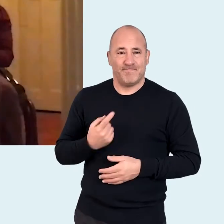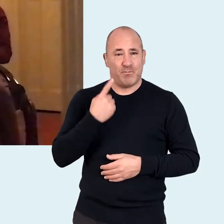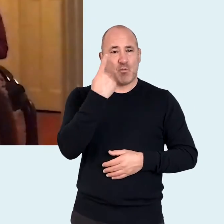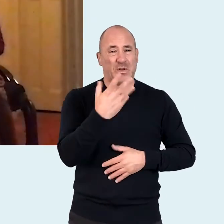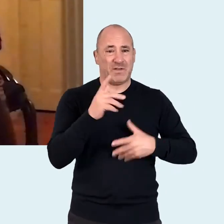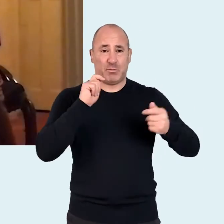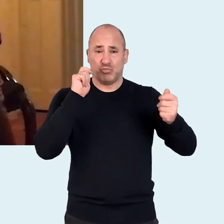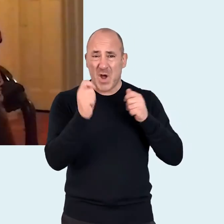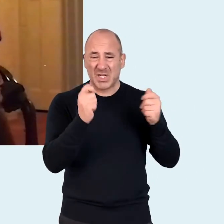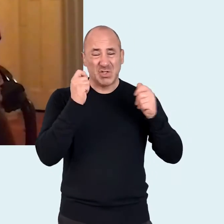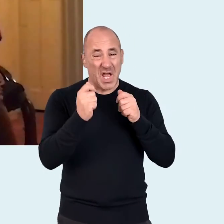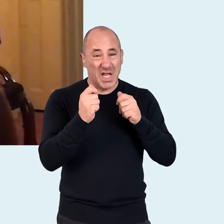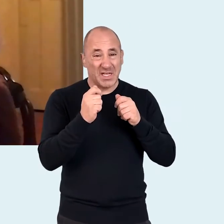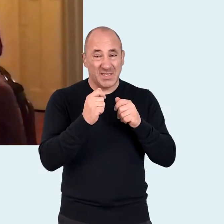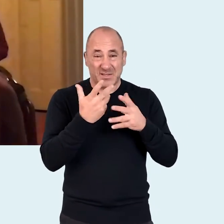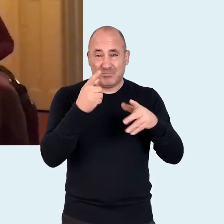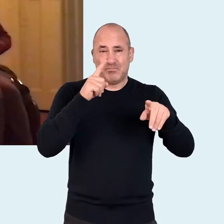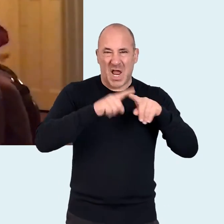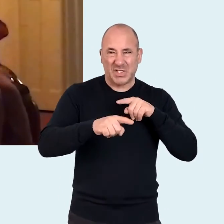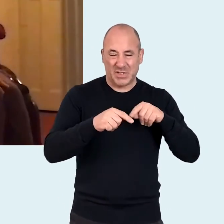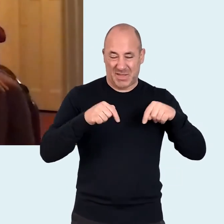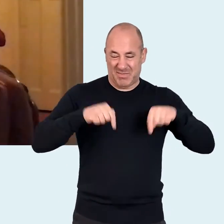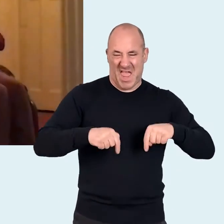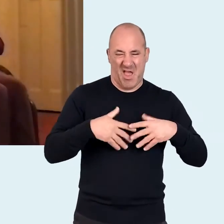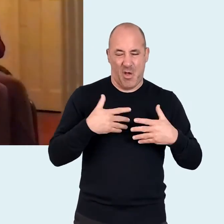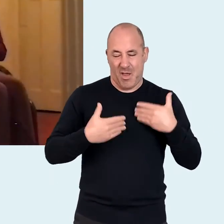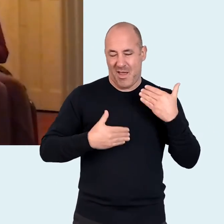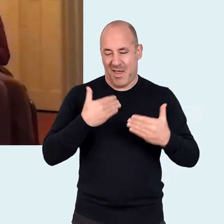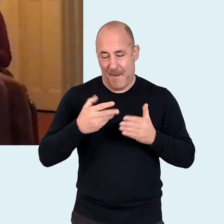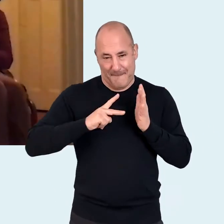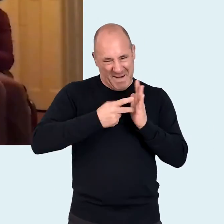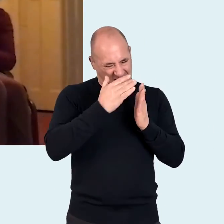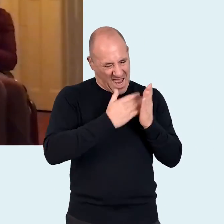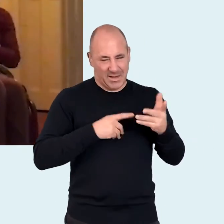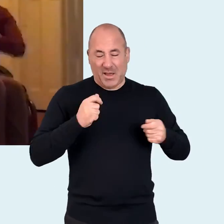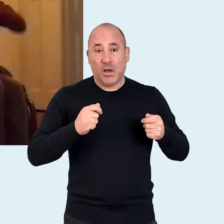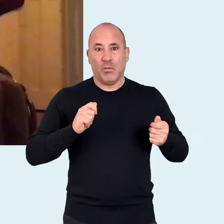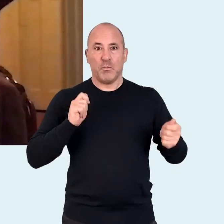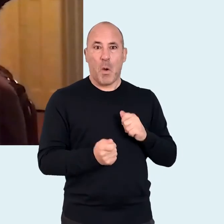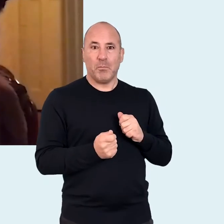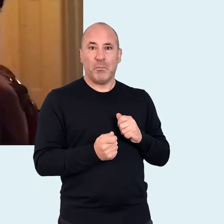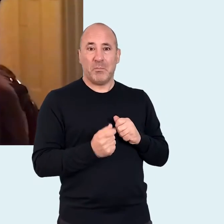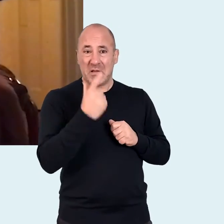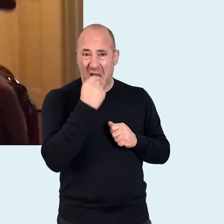If you keep adapting, especially on the moment, in the moment, and then you take that and